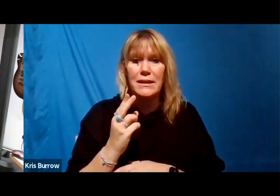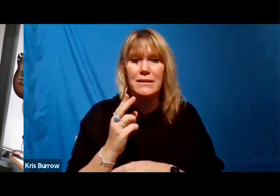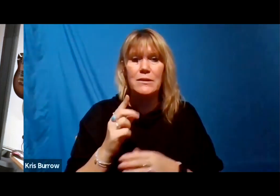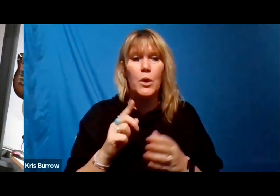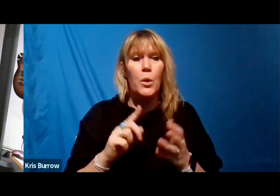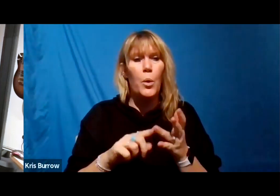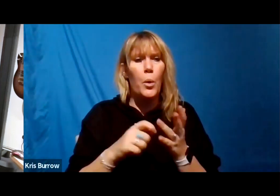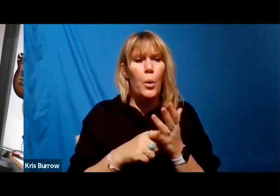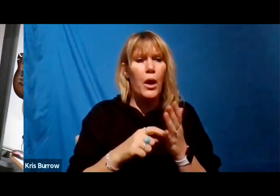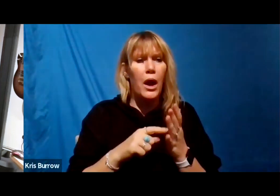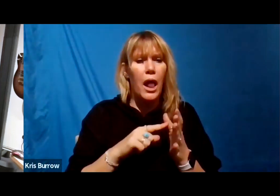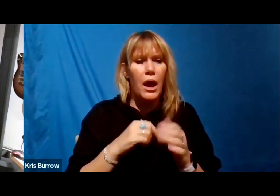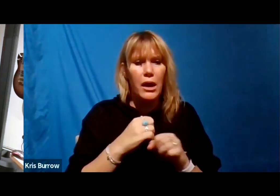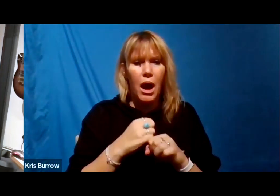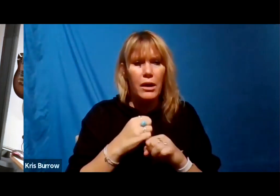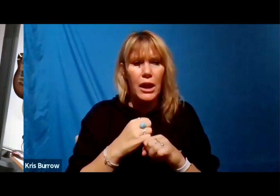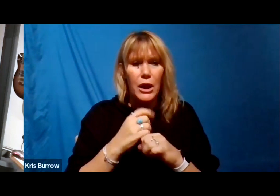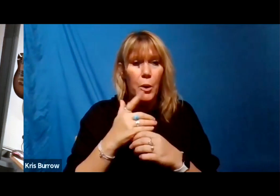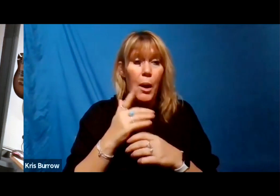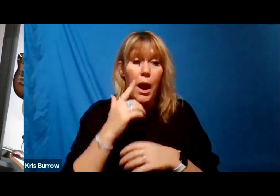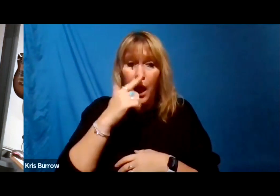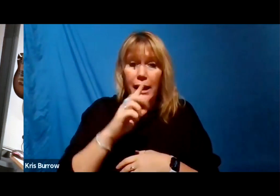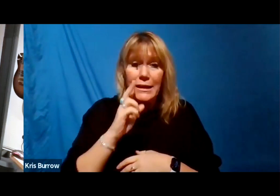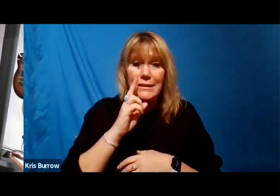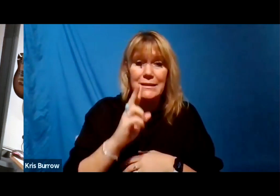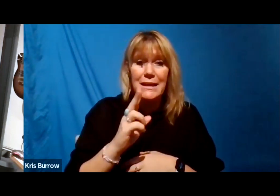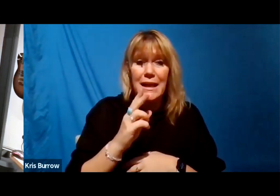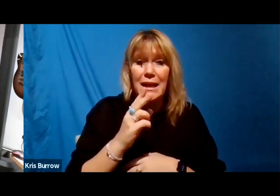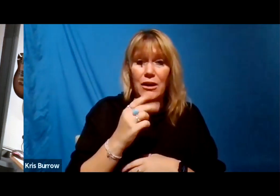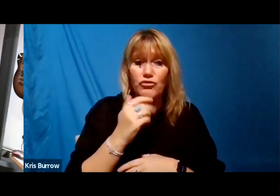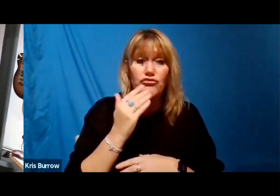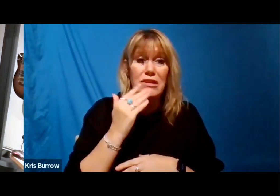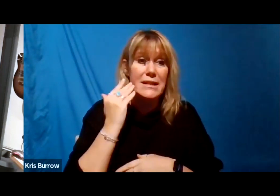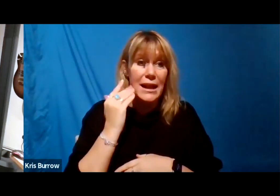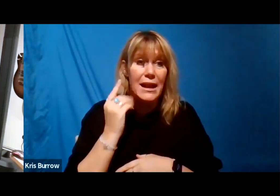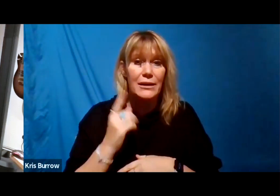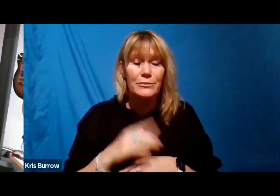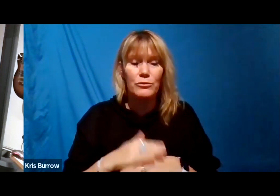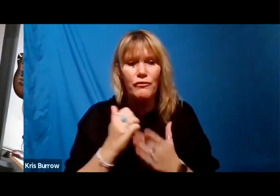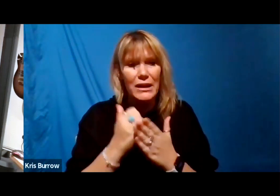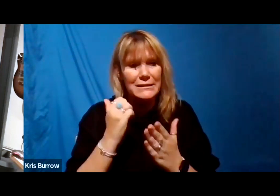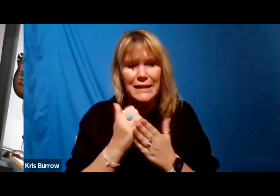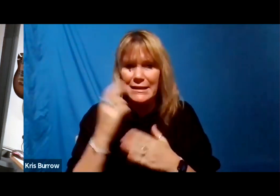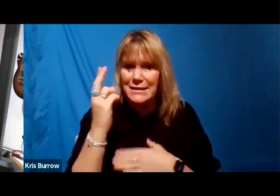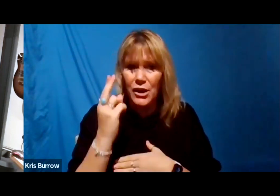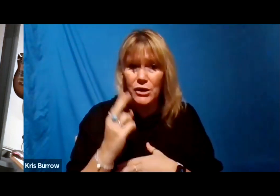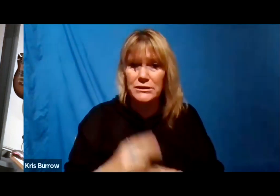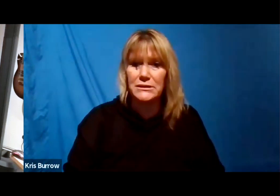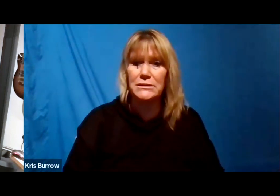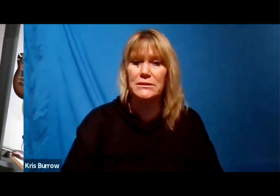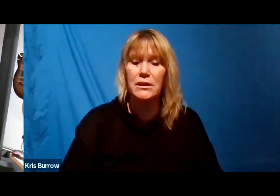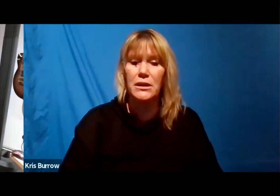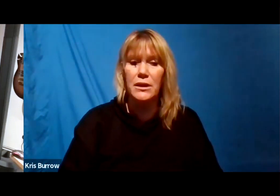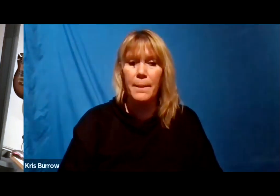not long ago, an amazing artist. It's